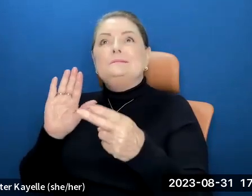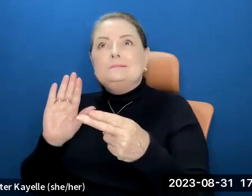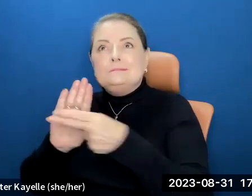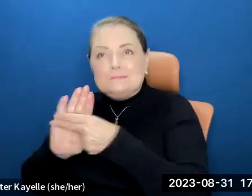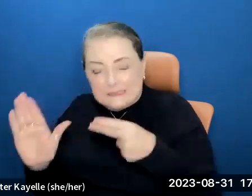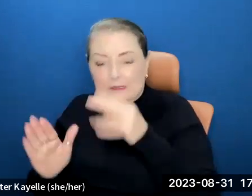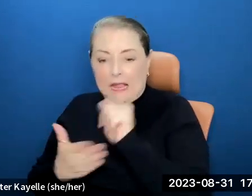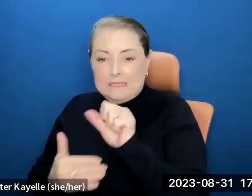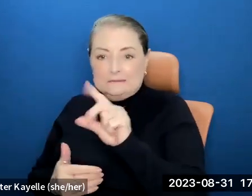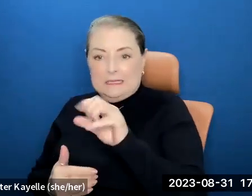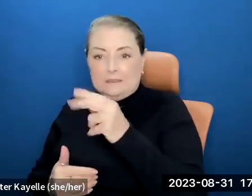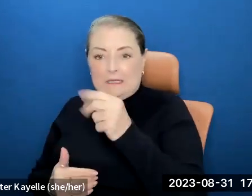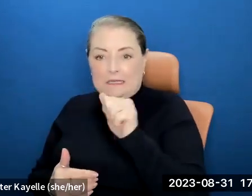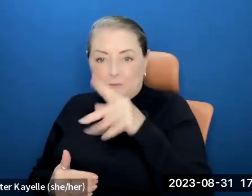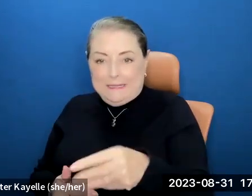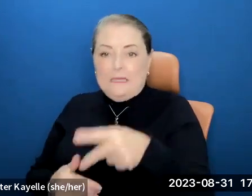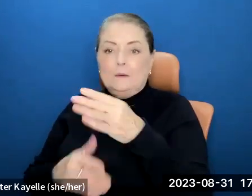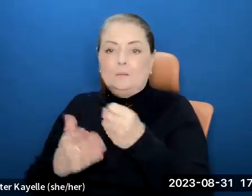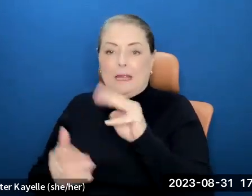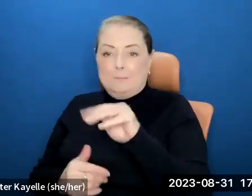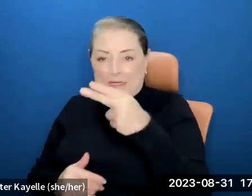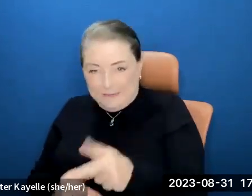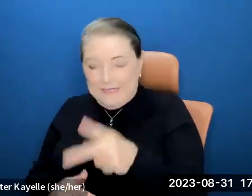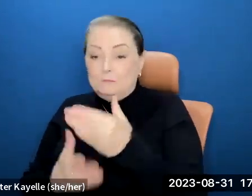was not quite designated before we stopped doing the designation they're gonna need